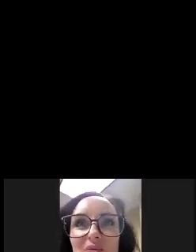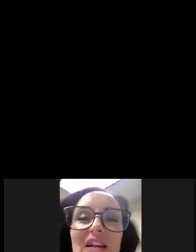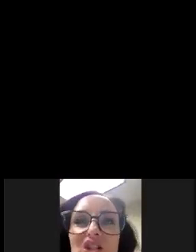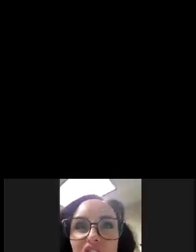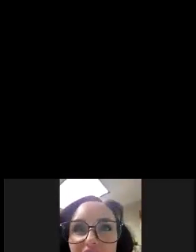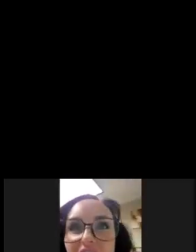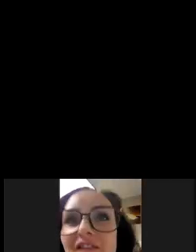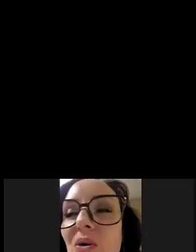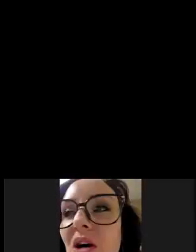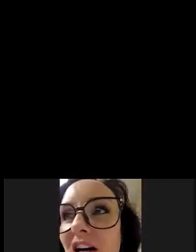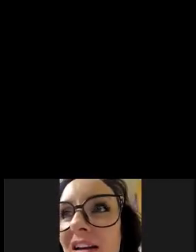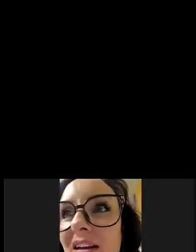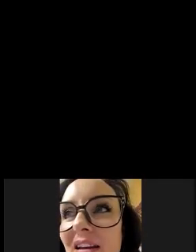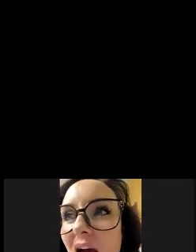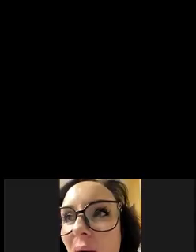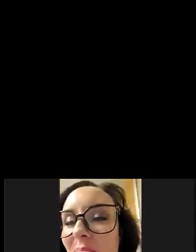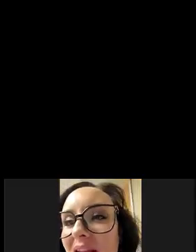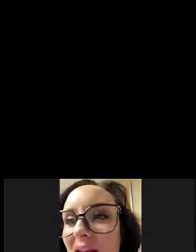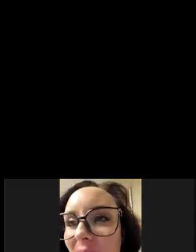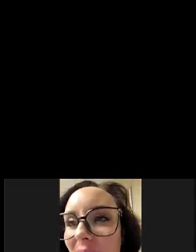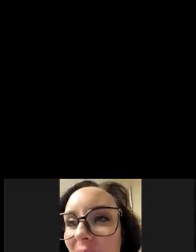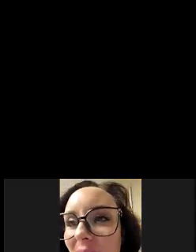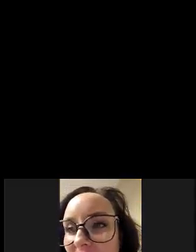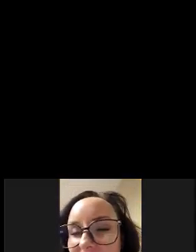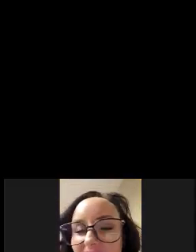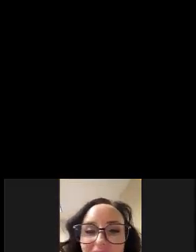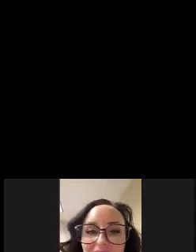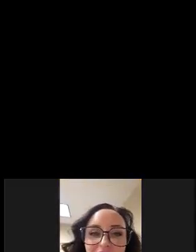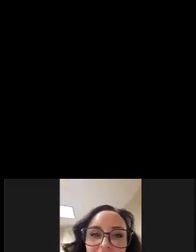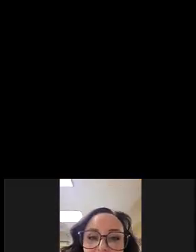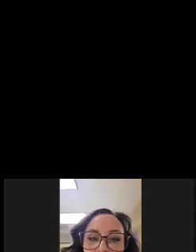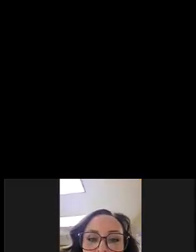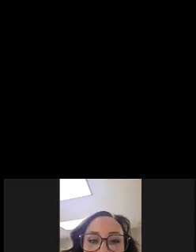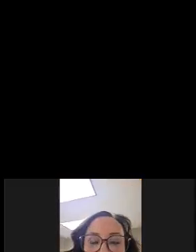really tricky for PWS individuals, and even at this